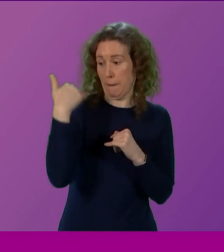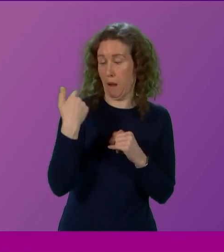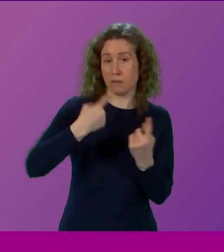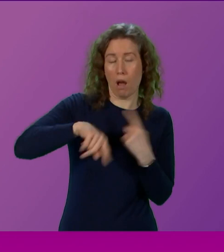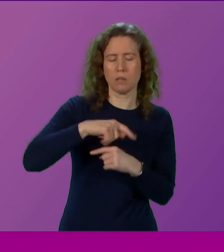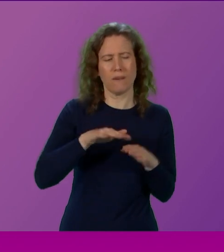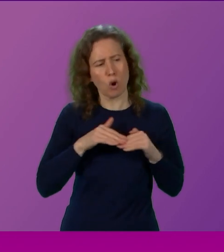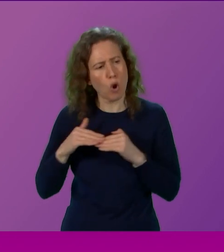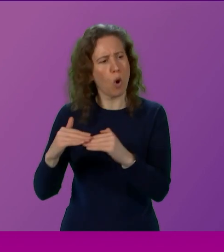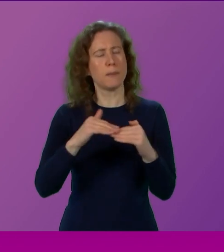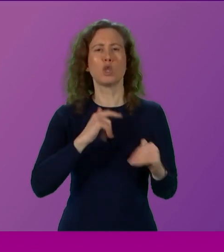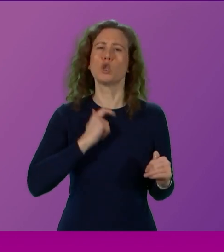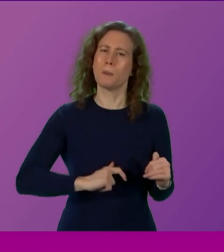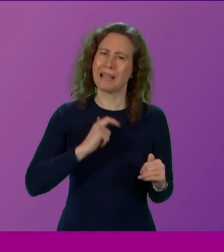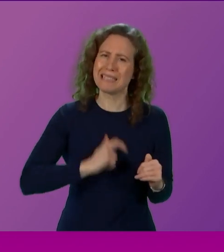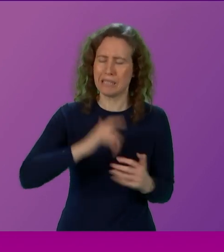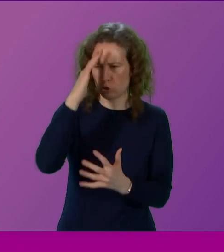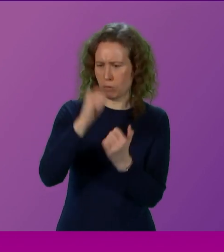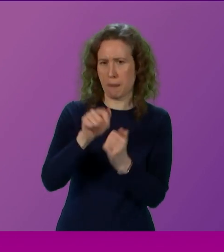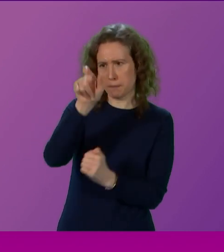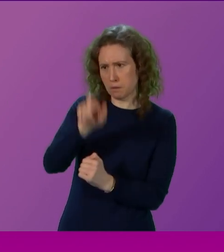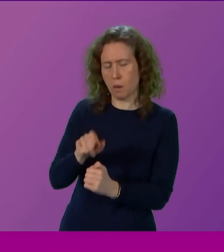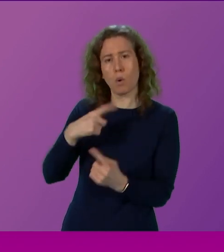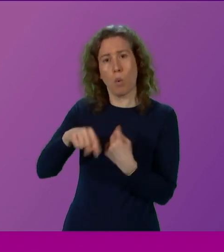humanity and to enable us to remember somebody whom we all miss greatly.